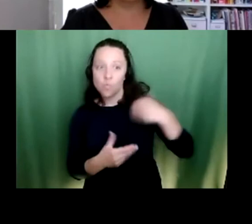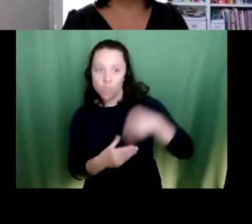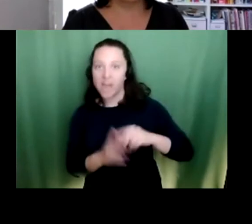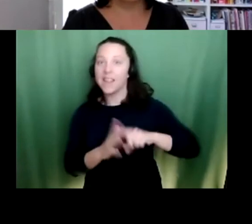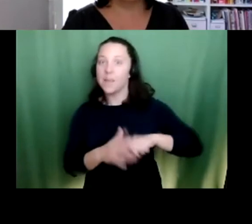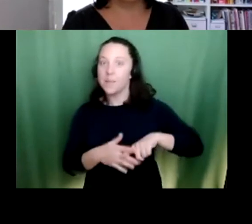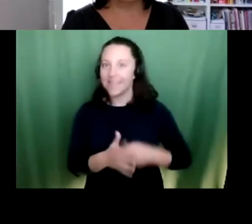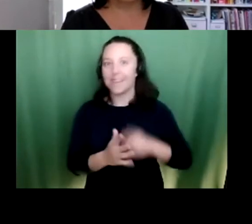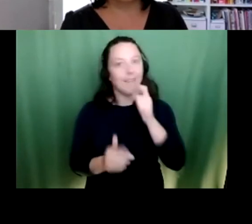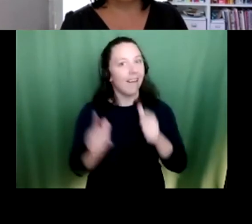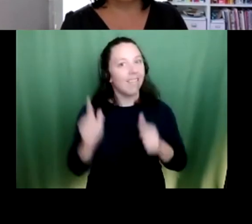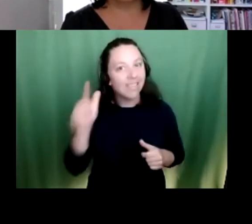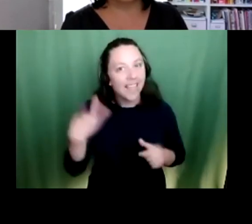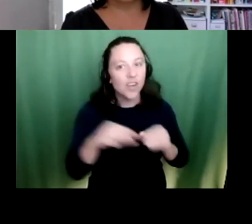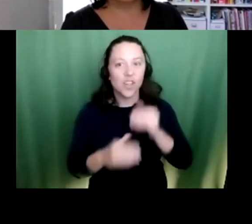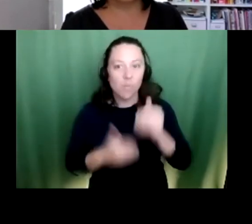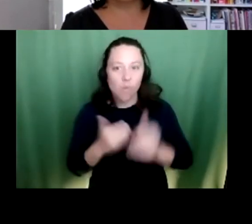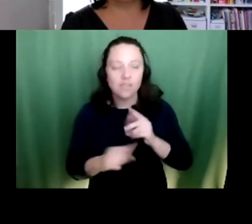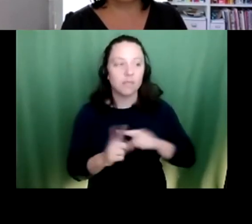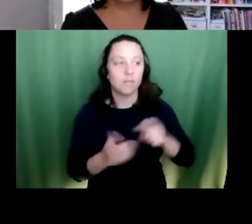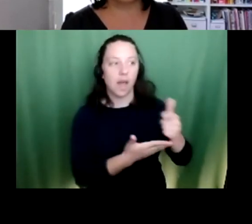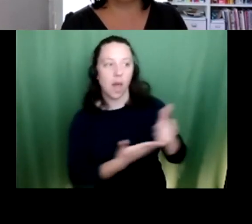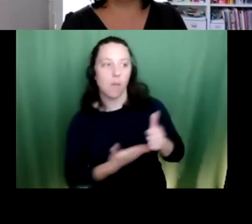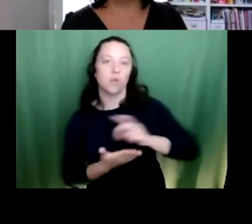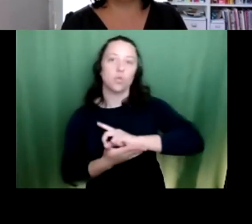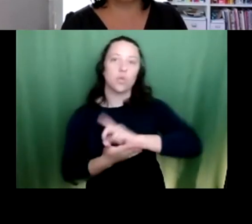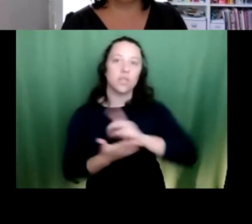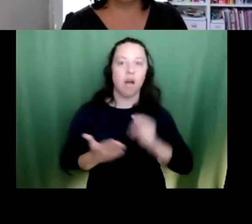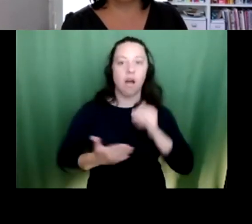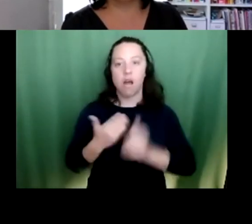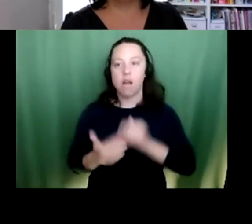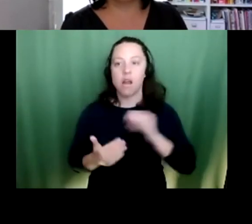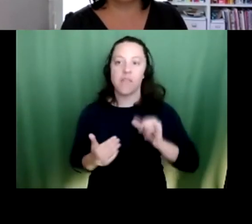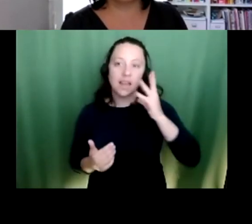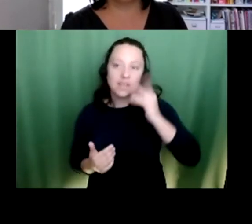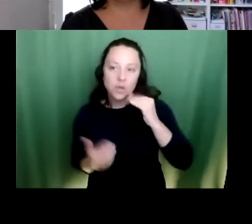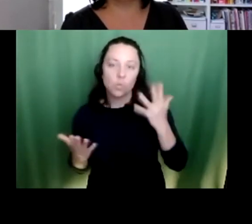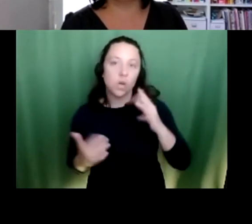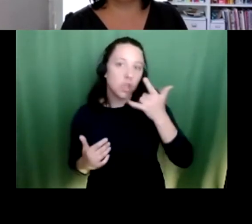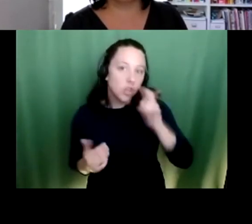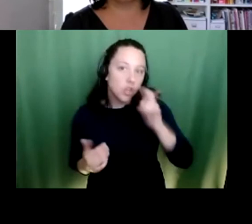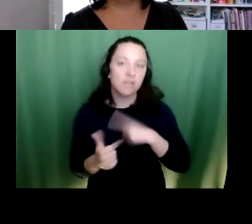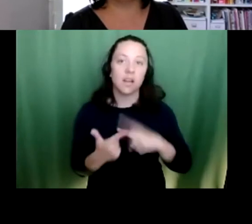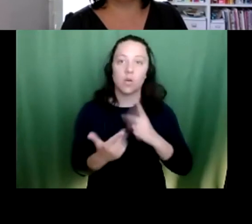but actually helping to design what the experience might be or the program might be or even be on